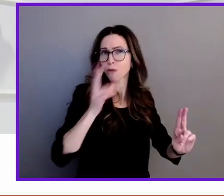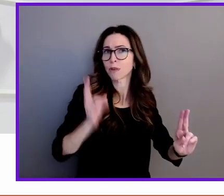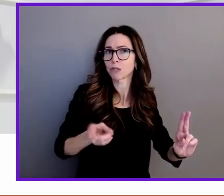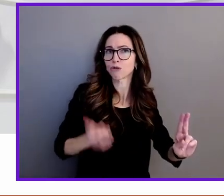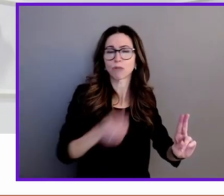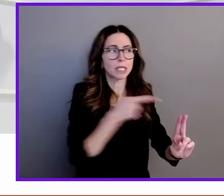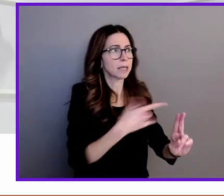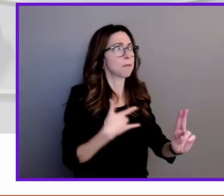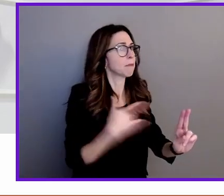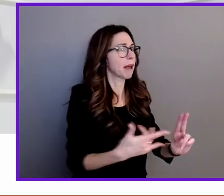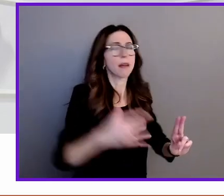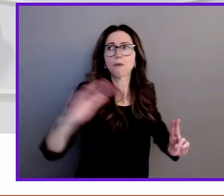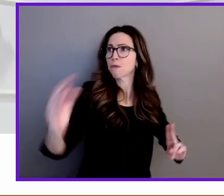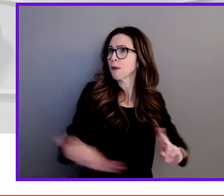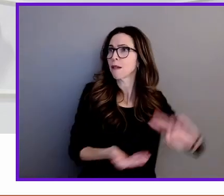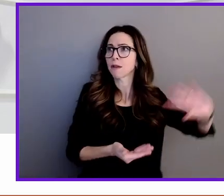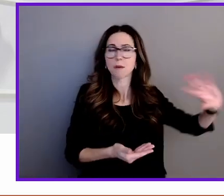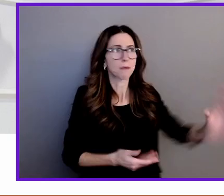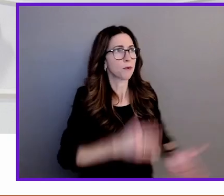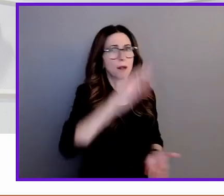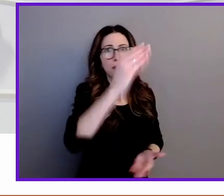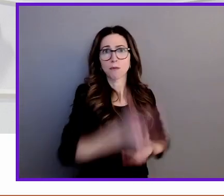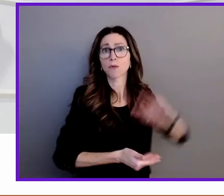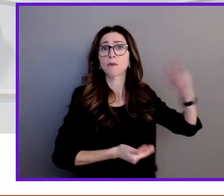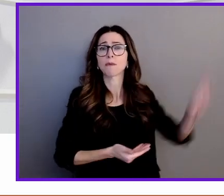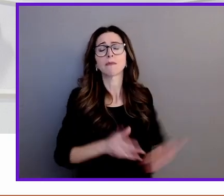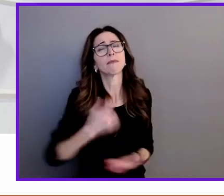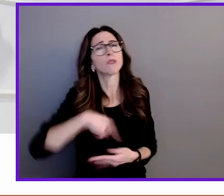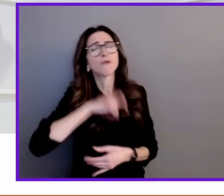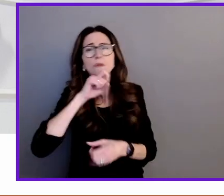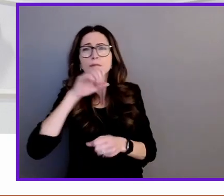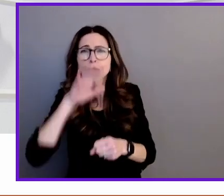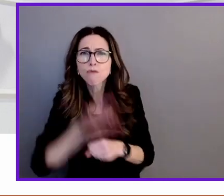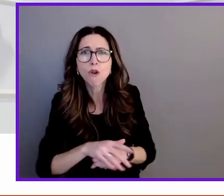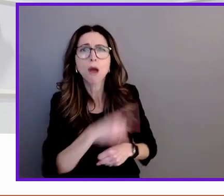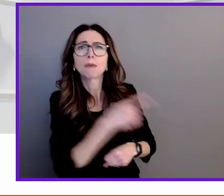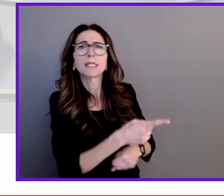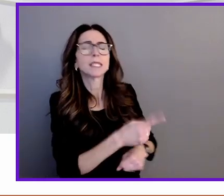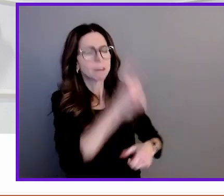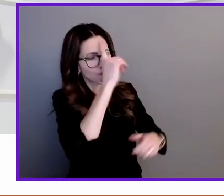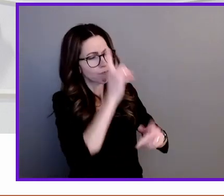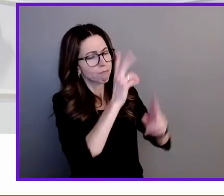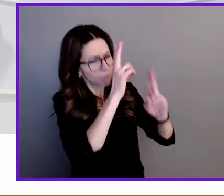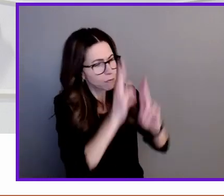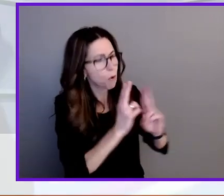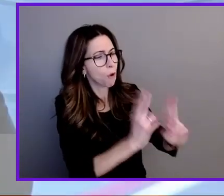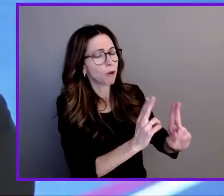and we are committed to upholding and uplifting the voice and values of our host Nation.